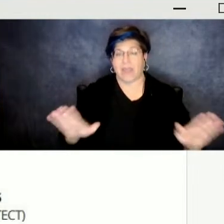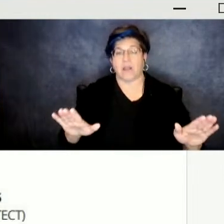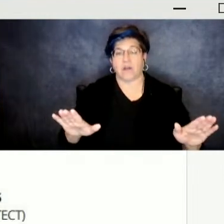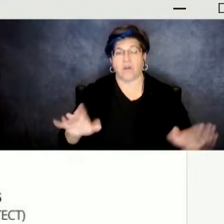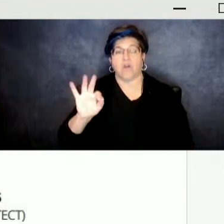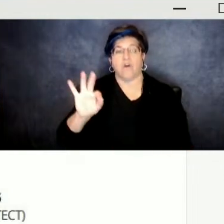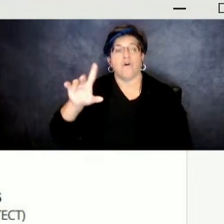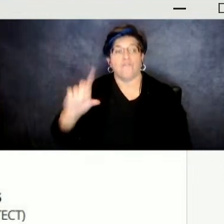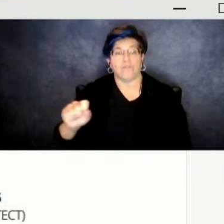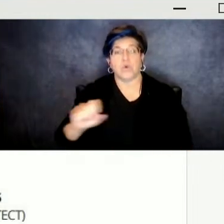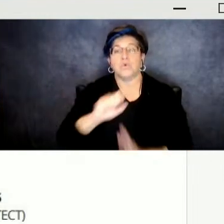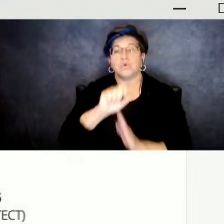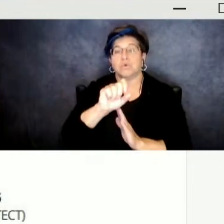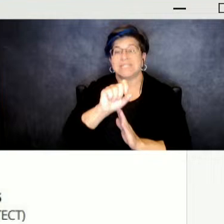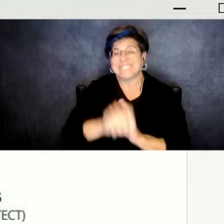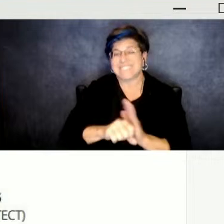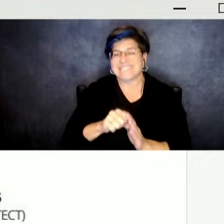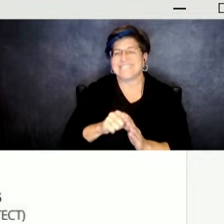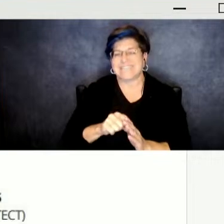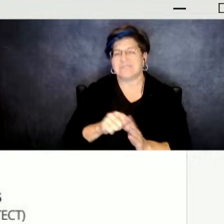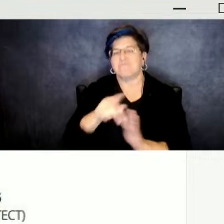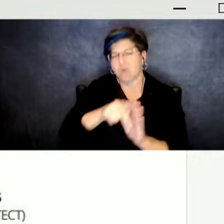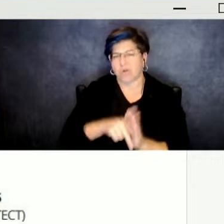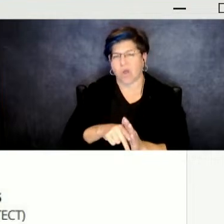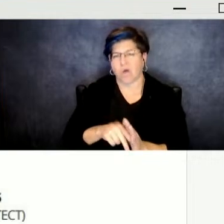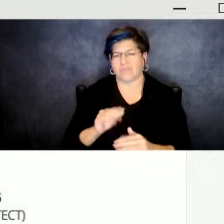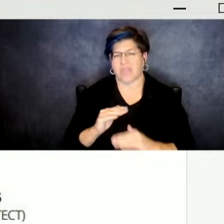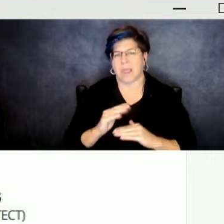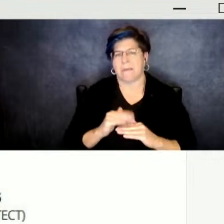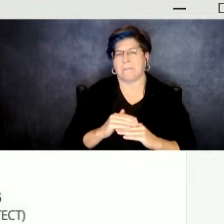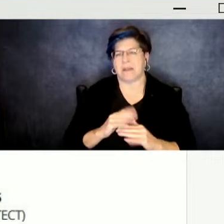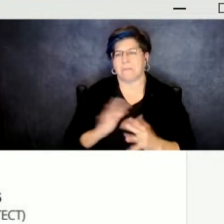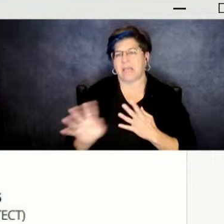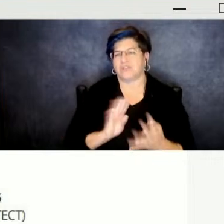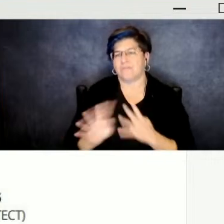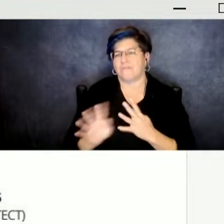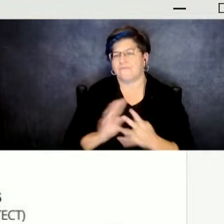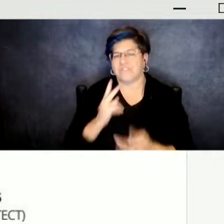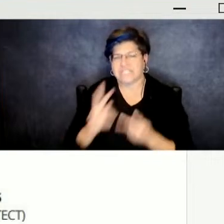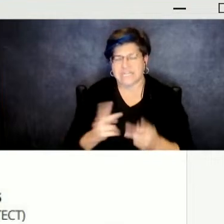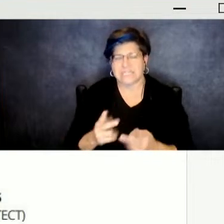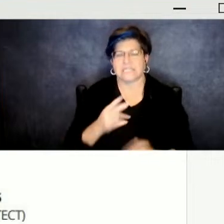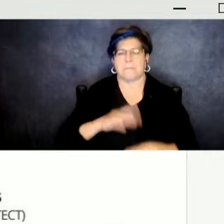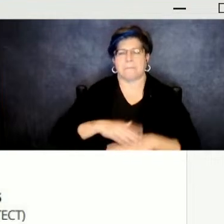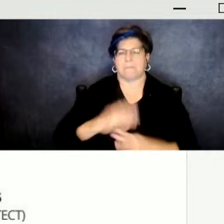BOTH OF OUR HOSPITALS HAVE ACTIVATED THEIR SORT OF FLU